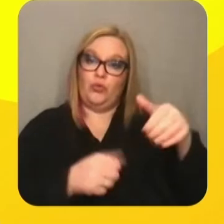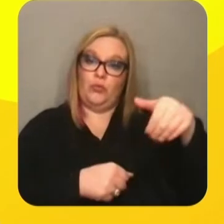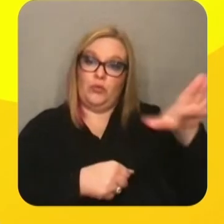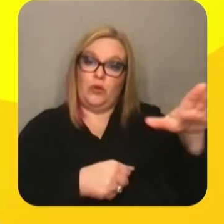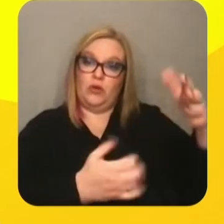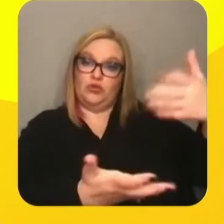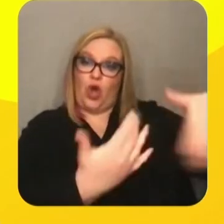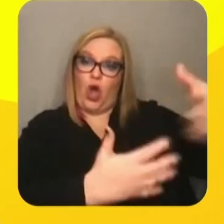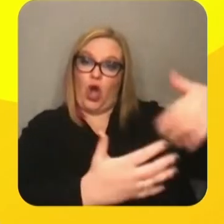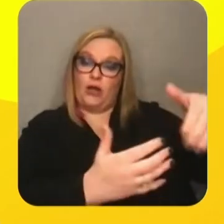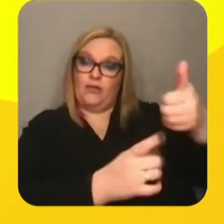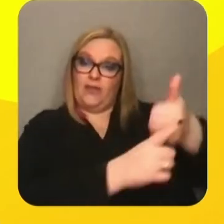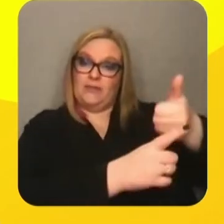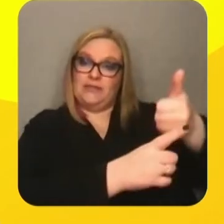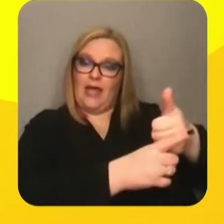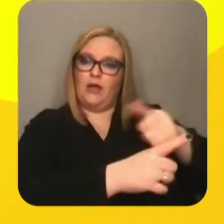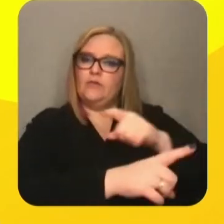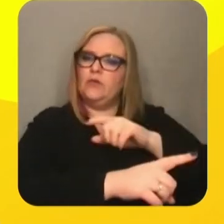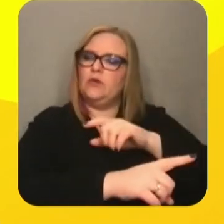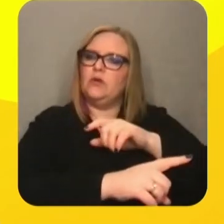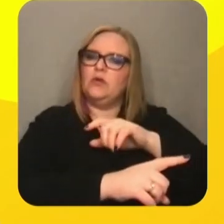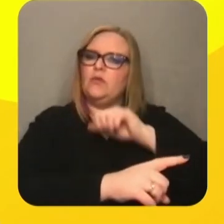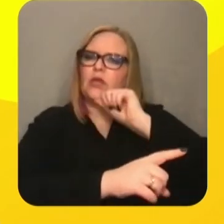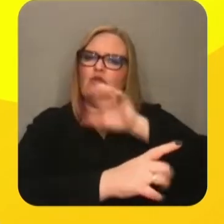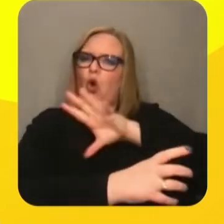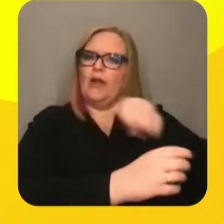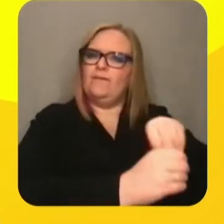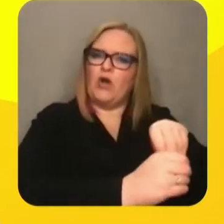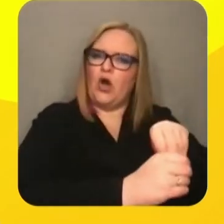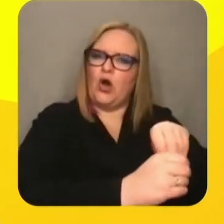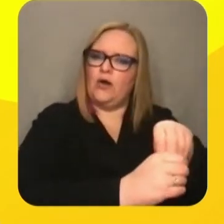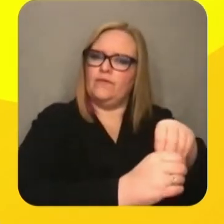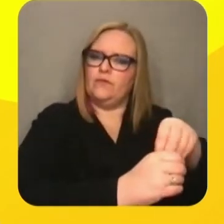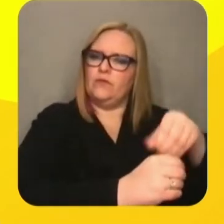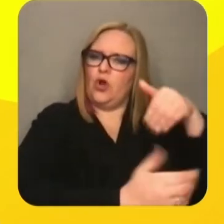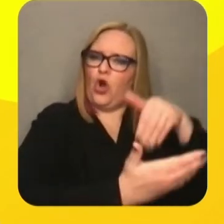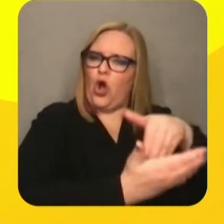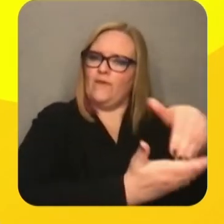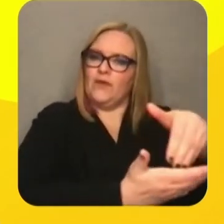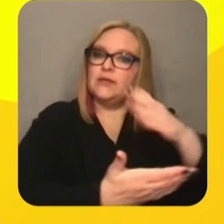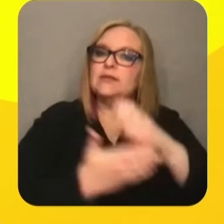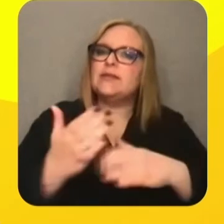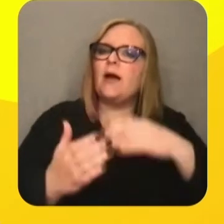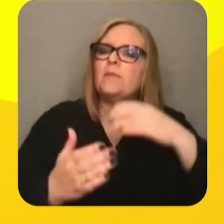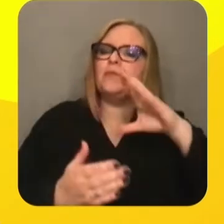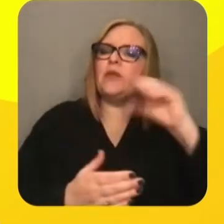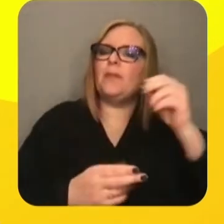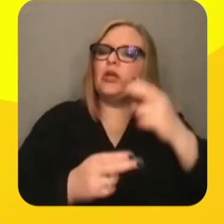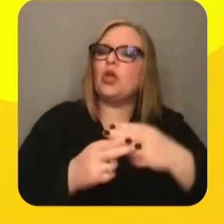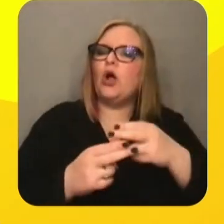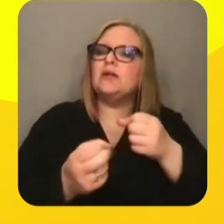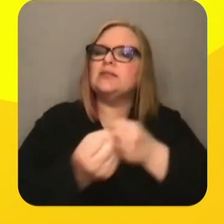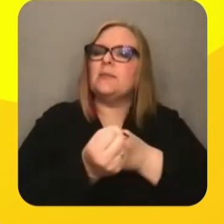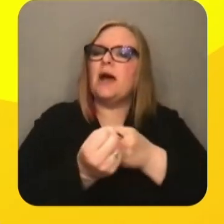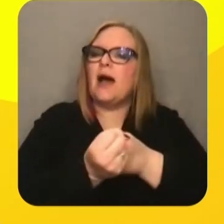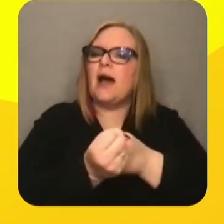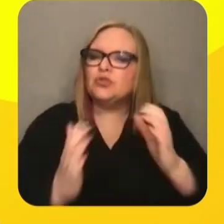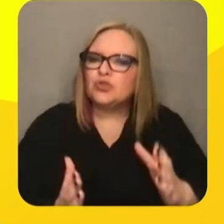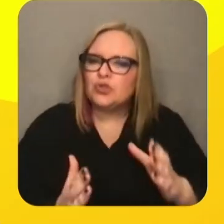without actually engaging on a regular basis. So, some companies call it a sponsor. I think that's actually a bit condescending,